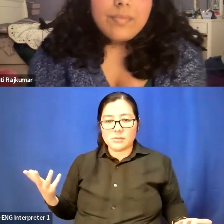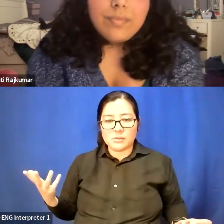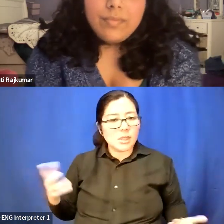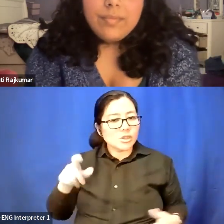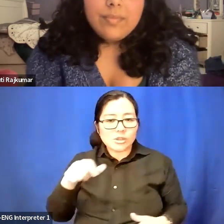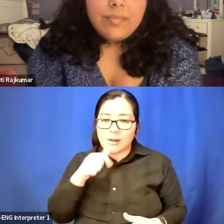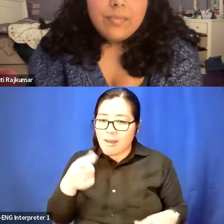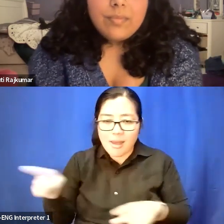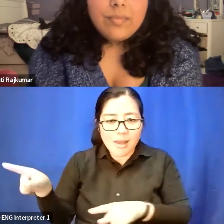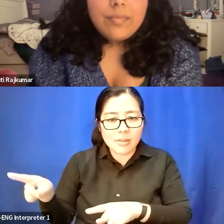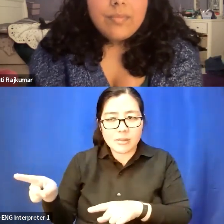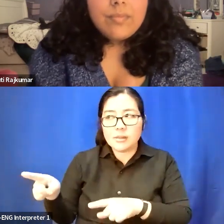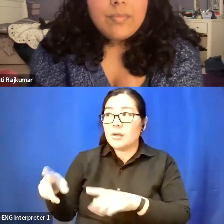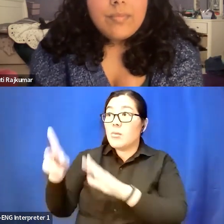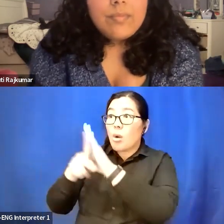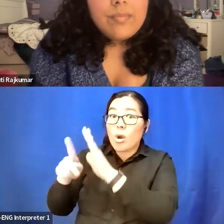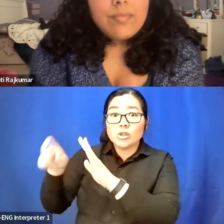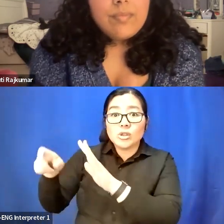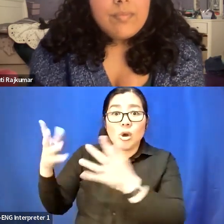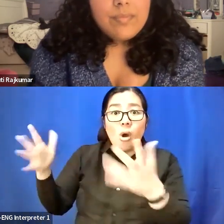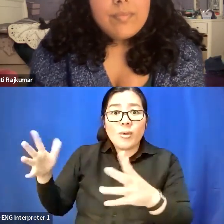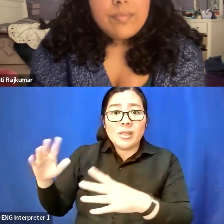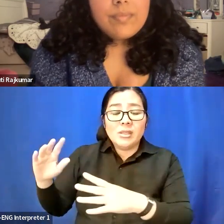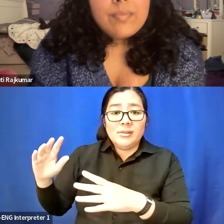because there are protocols set up for non-disabled people.